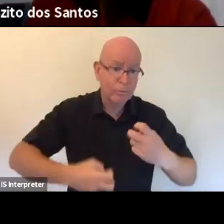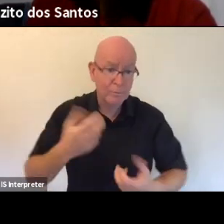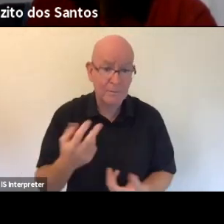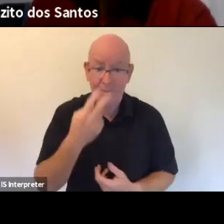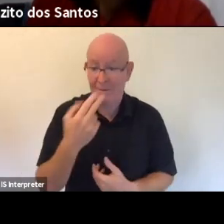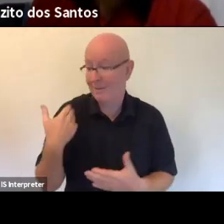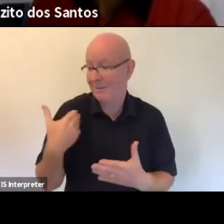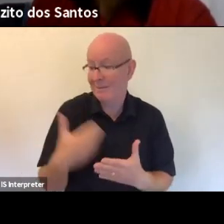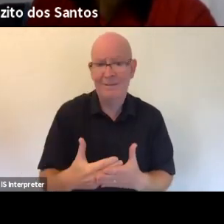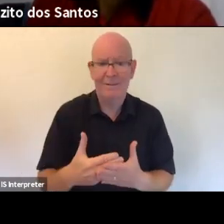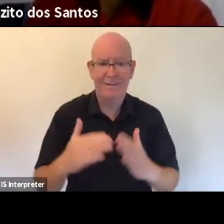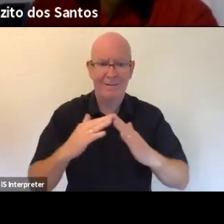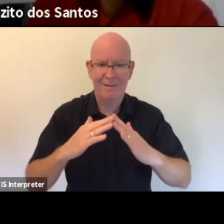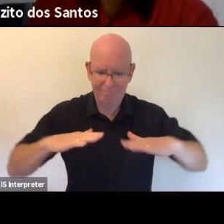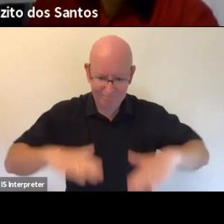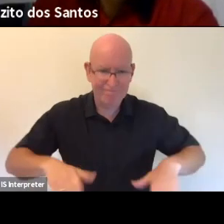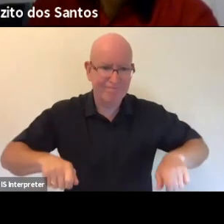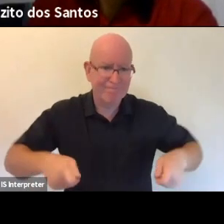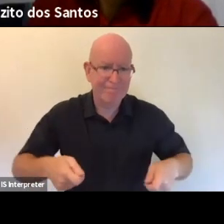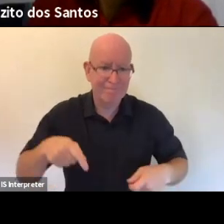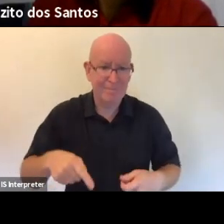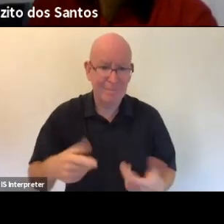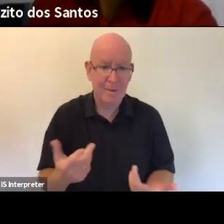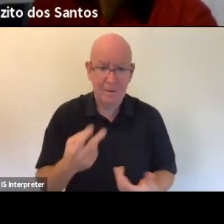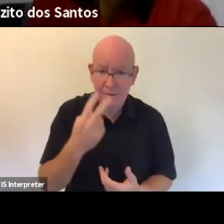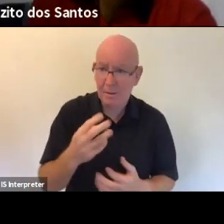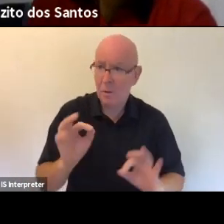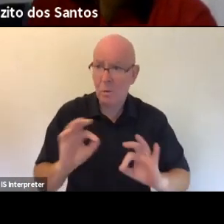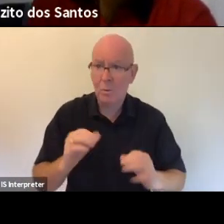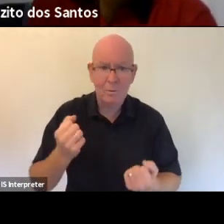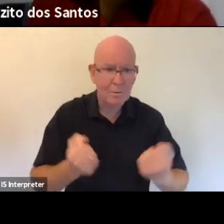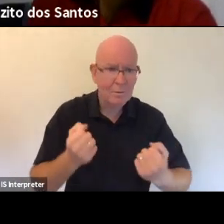[unintelligible] clients that lives in a very rural area.